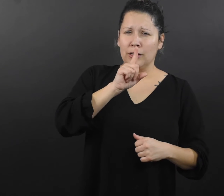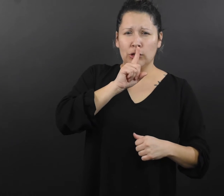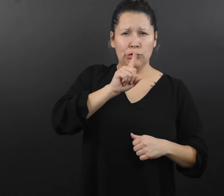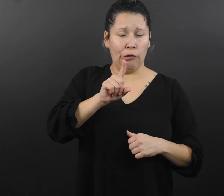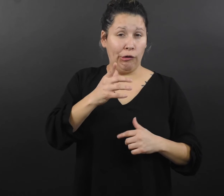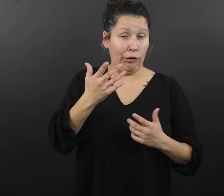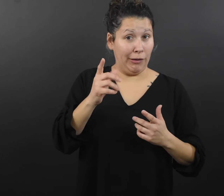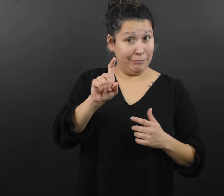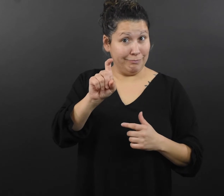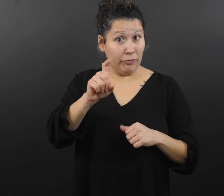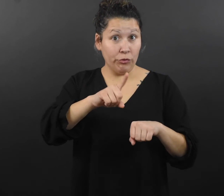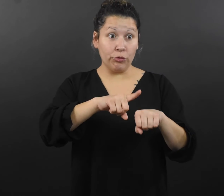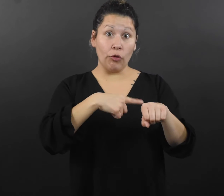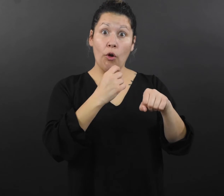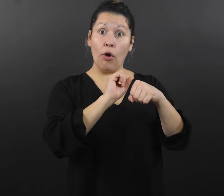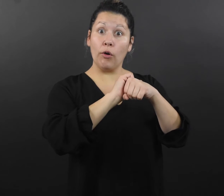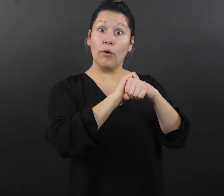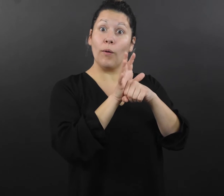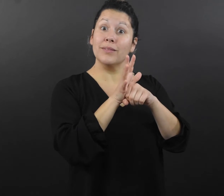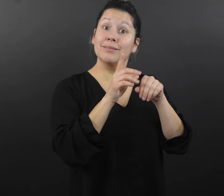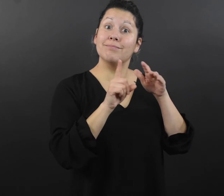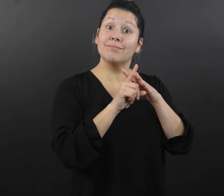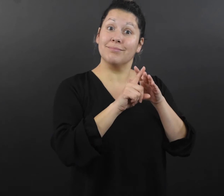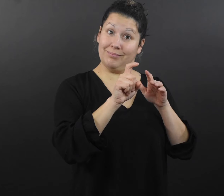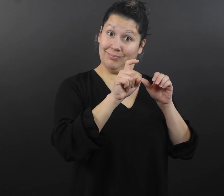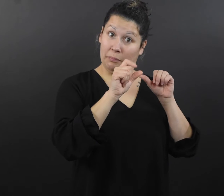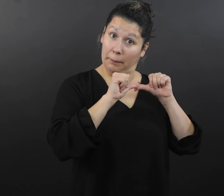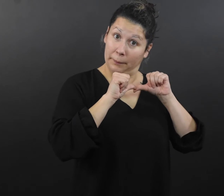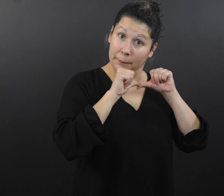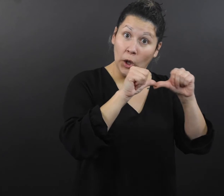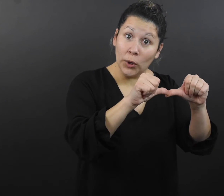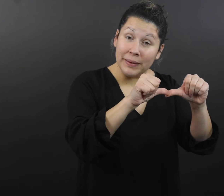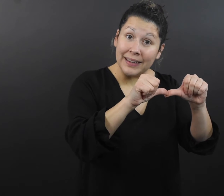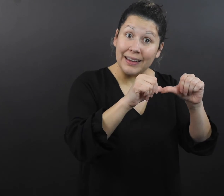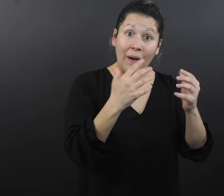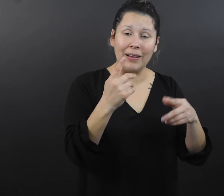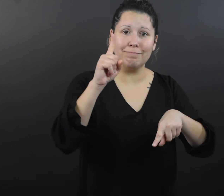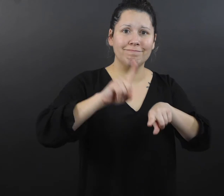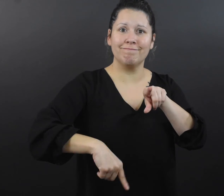if long COVID symptoms could be permanent or irreversible in some people.